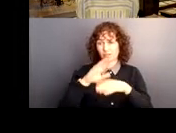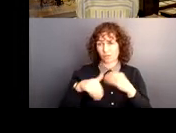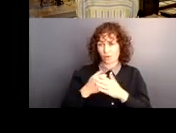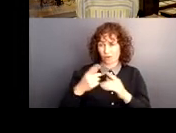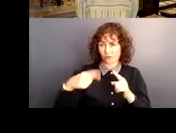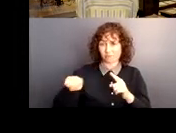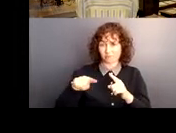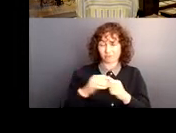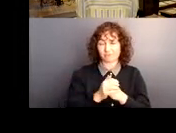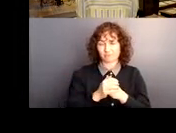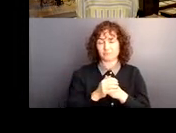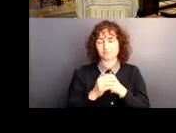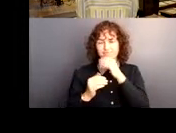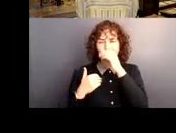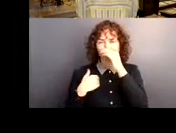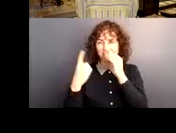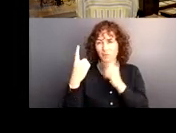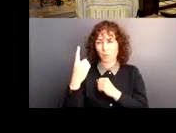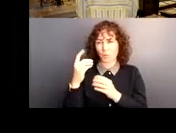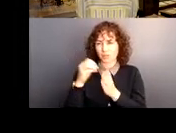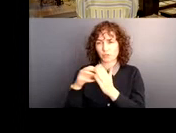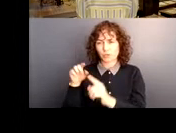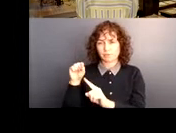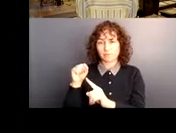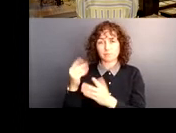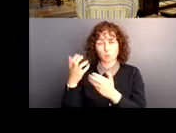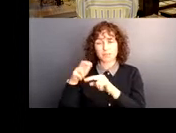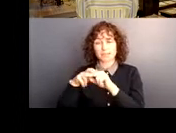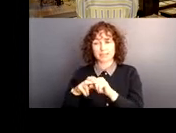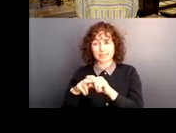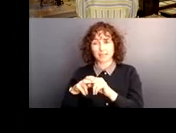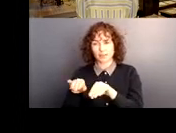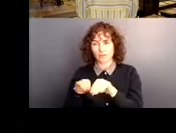And there's one kid who in particular wants to sit on the floor. So the bean bag is accommodating them.